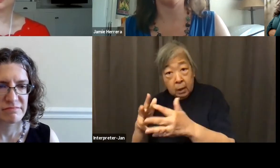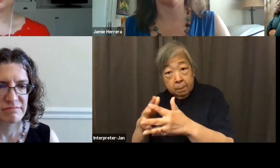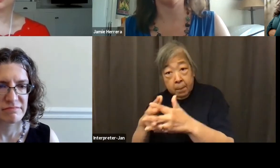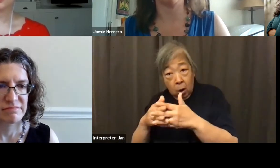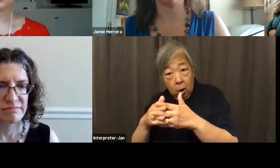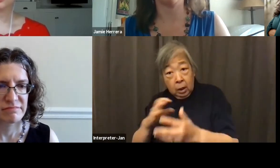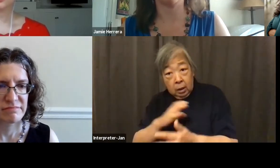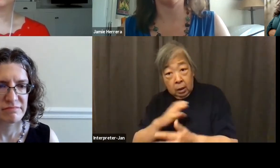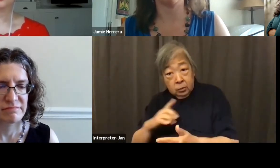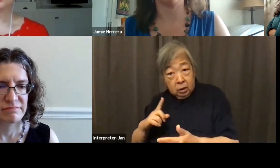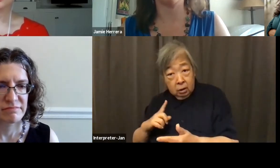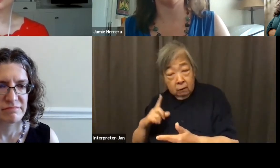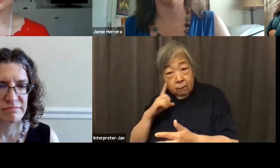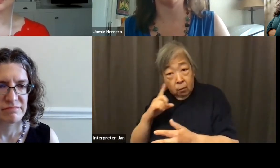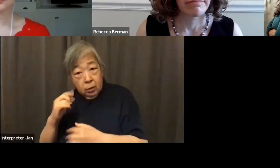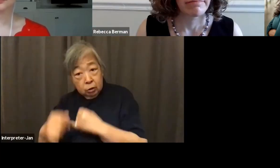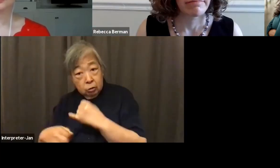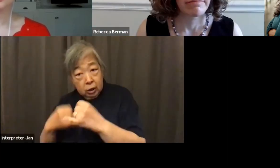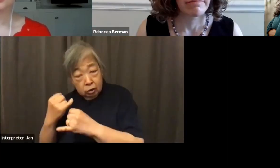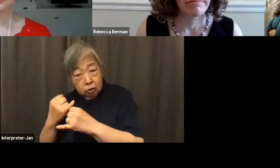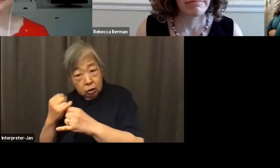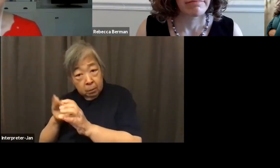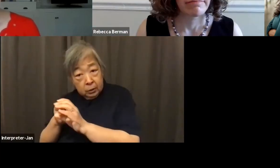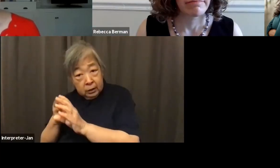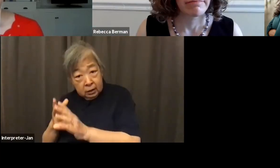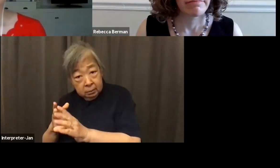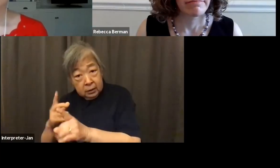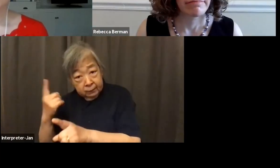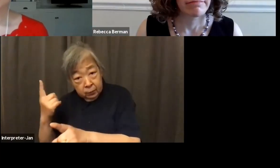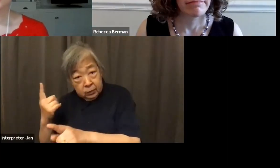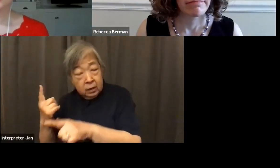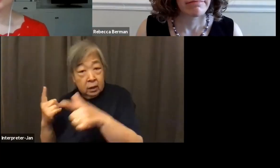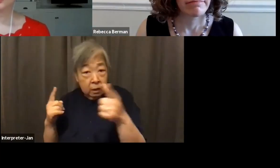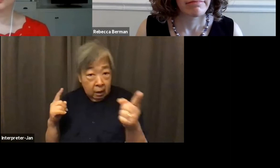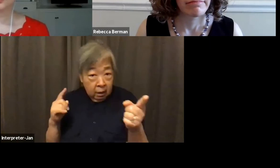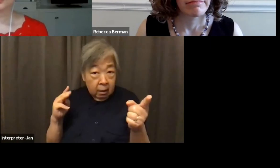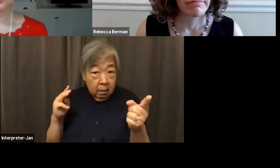international participants first and Meredith, maybe you can take it from there.